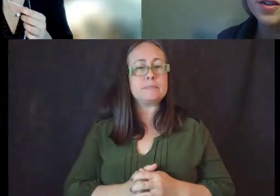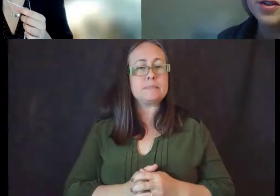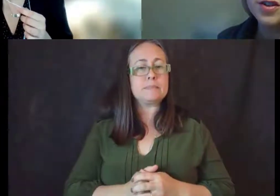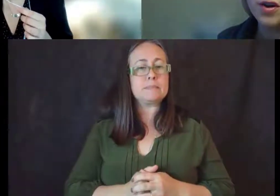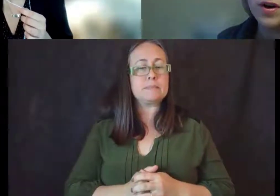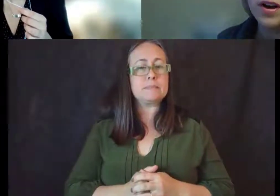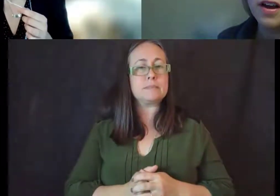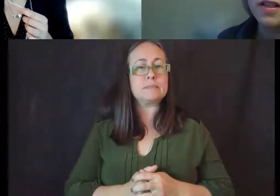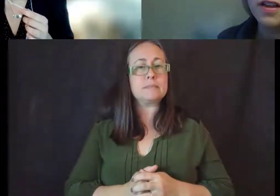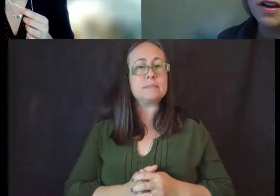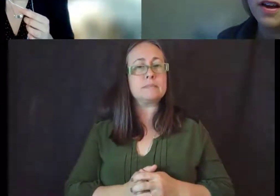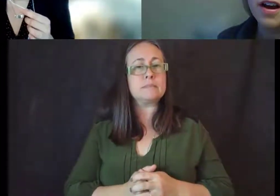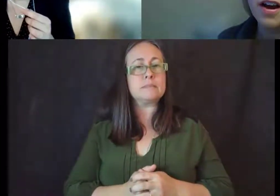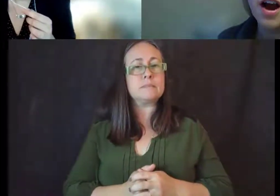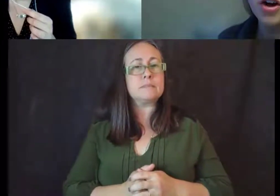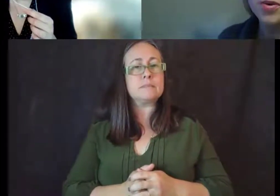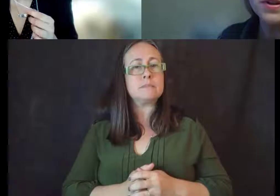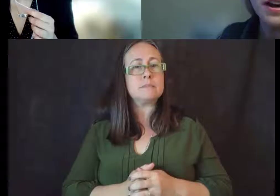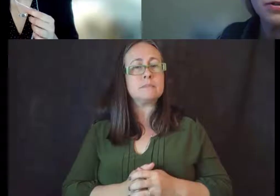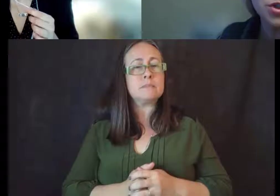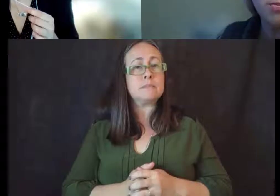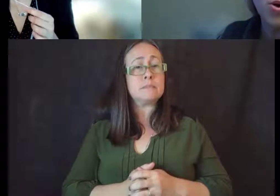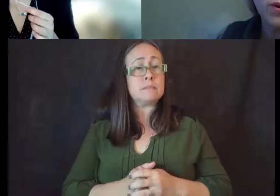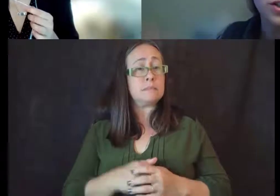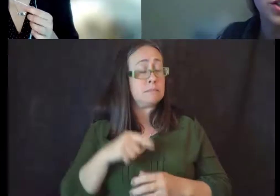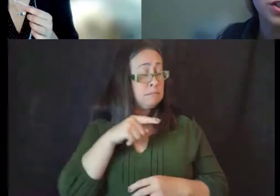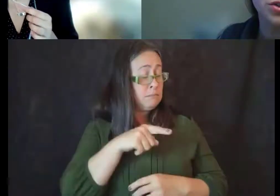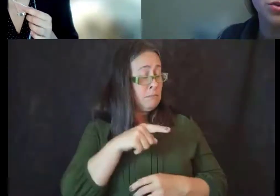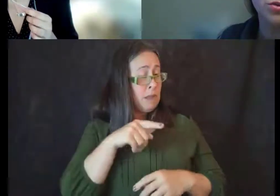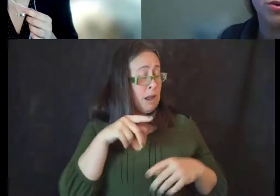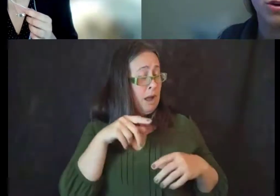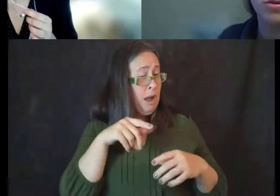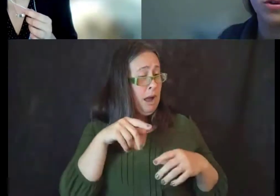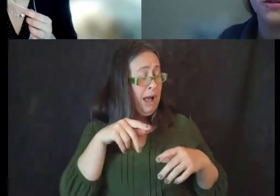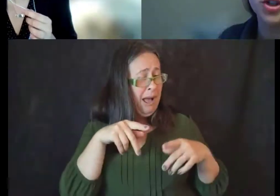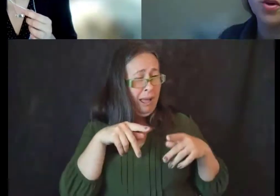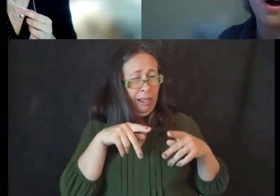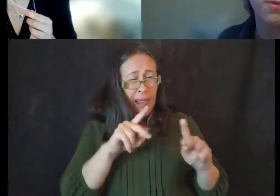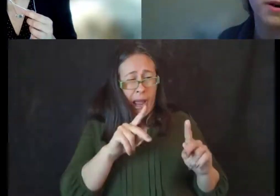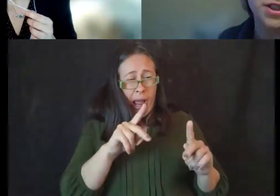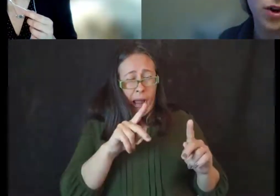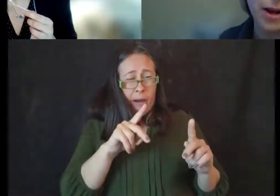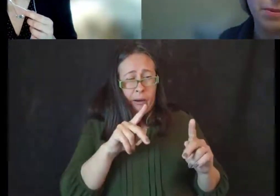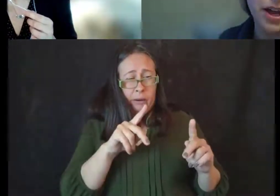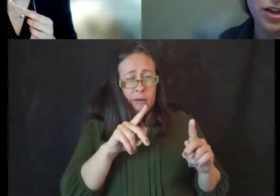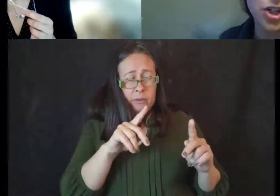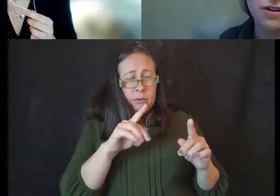So are you allowed to point to or refer to other parts of your application